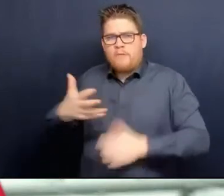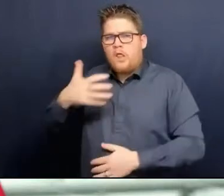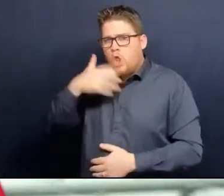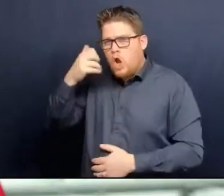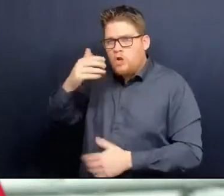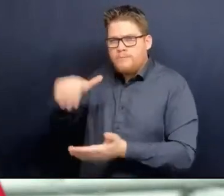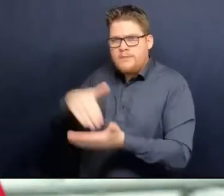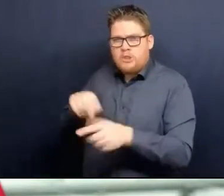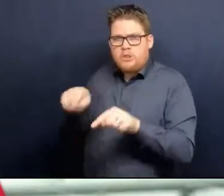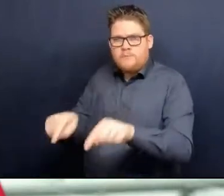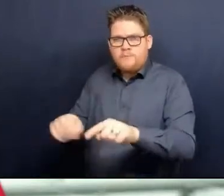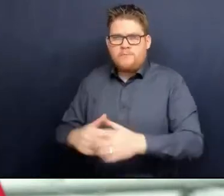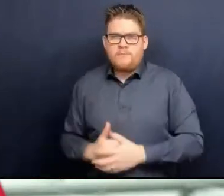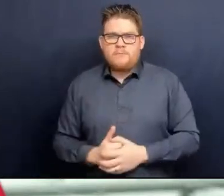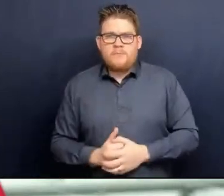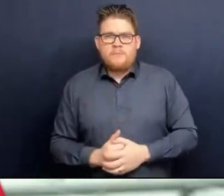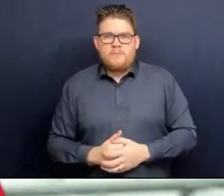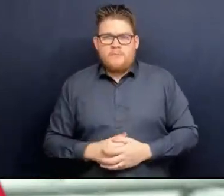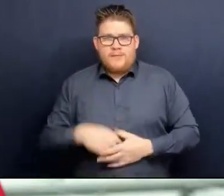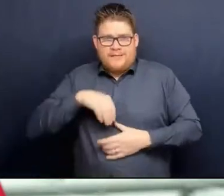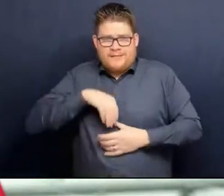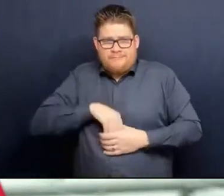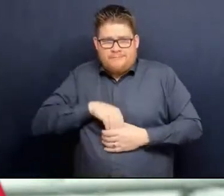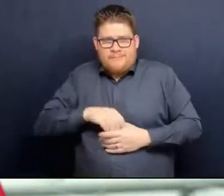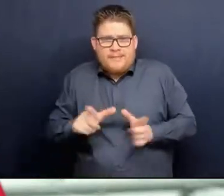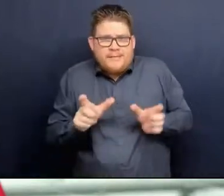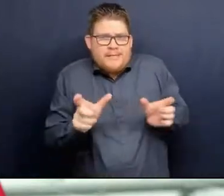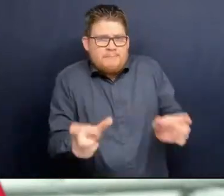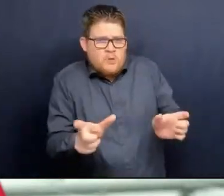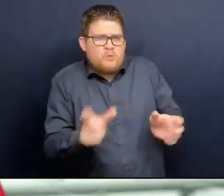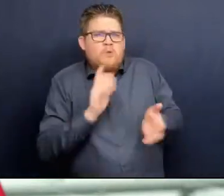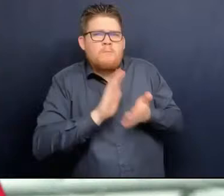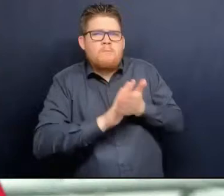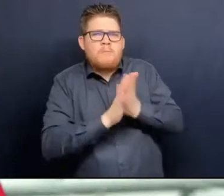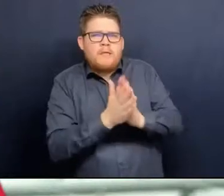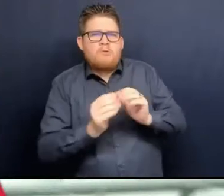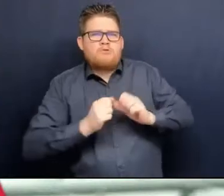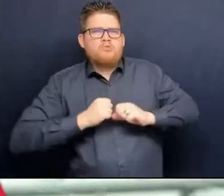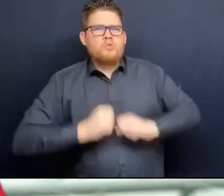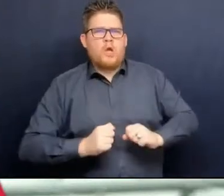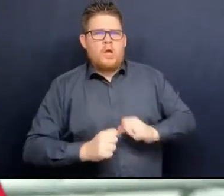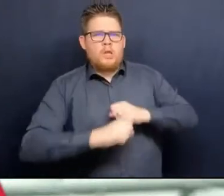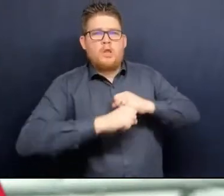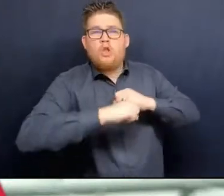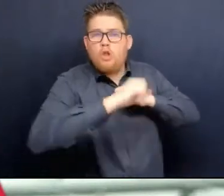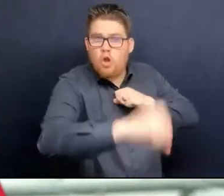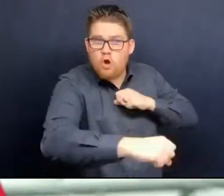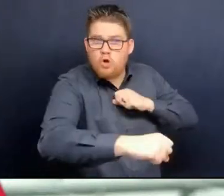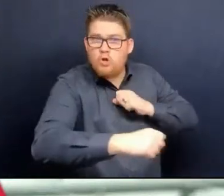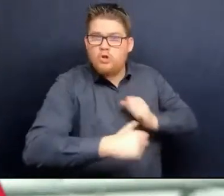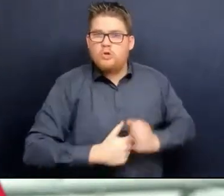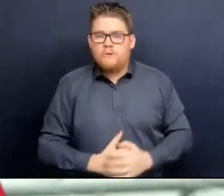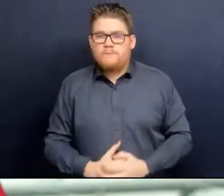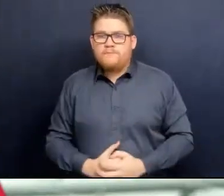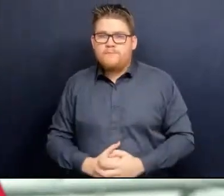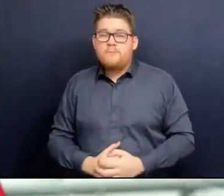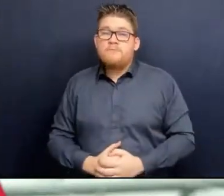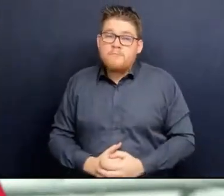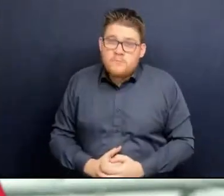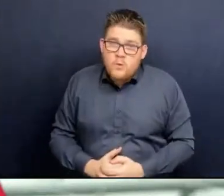effective at giving stronger, longer lasting immunity. So we are watching and will continue